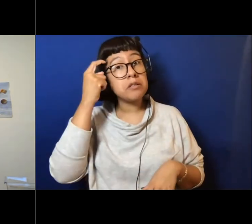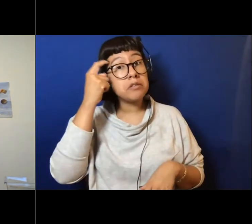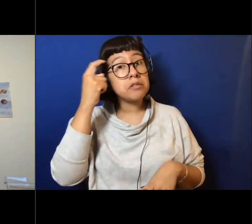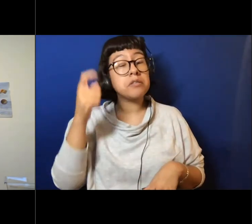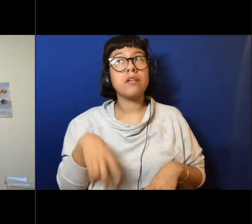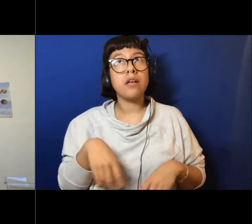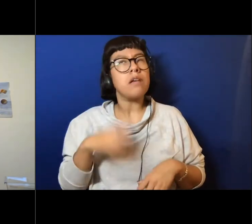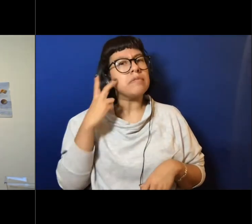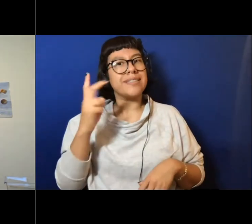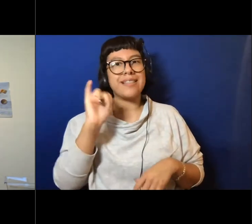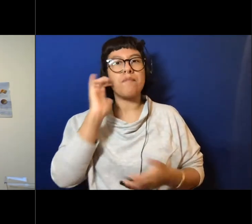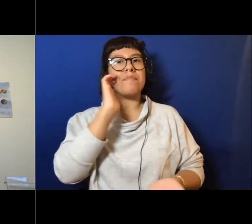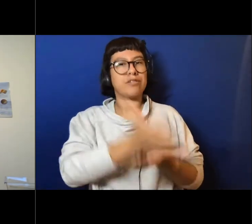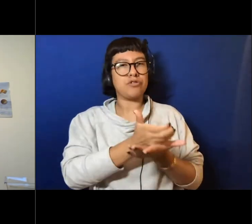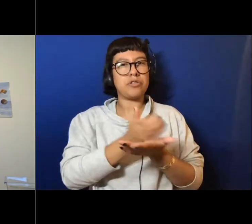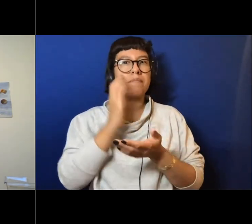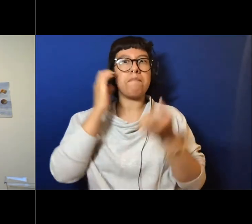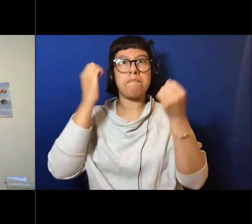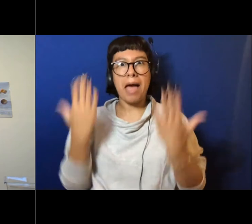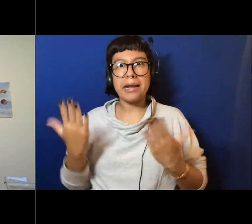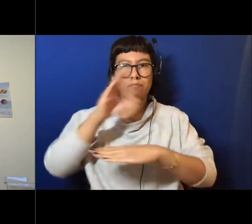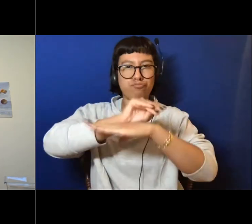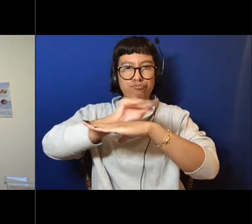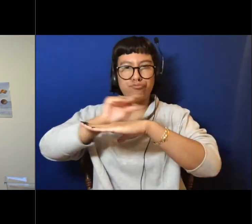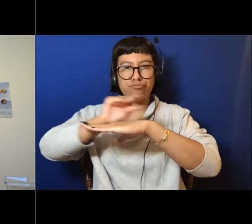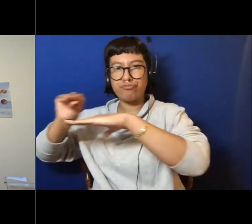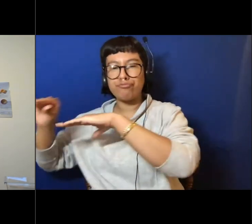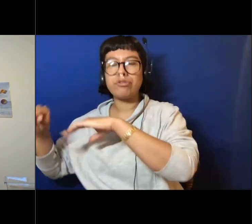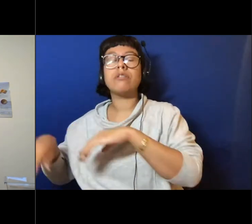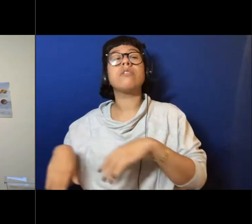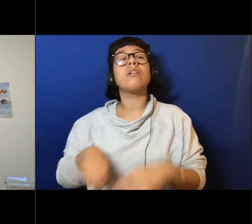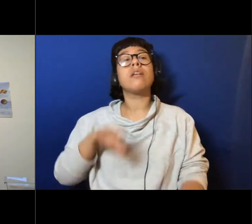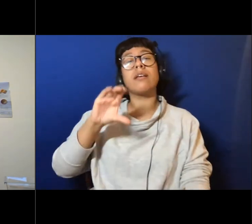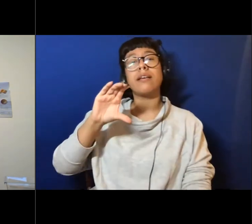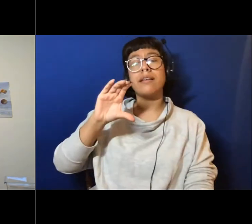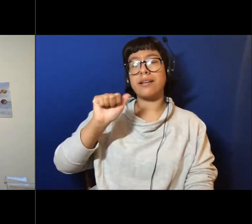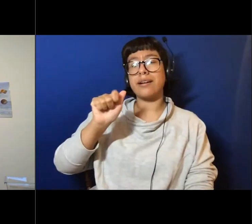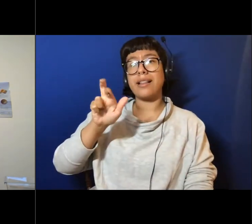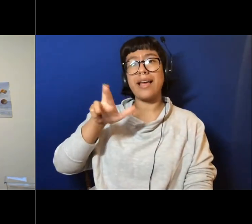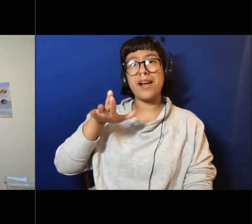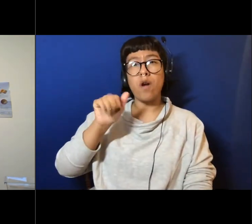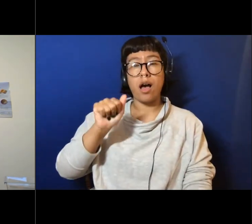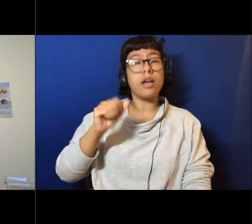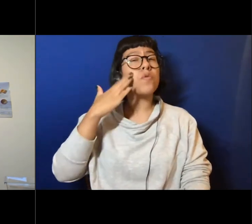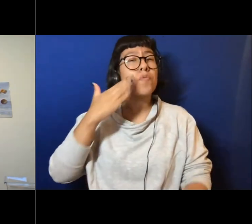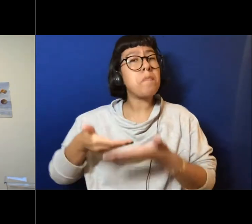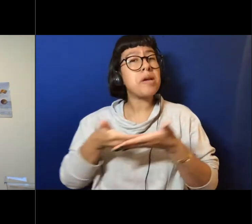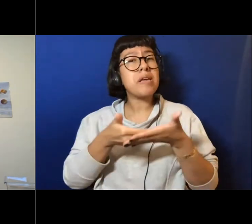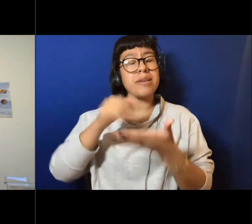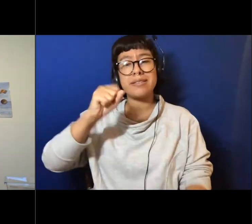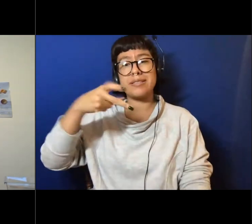like that picture that you showed us. And Claire asks, do the spats stay attached to the older oysters for a while?